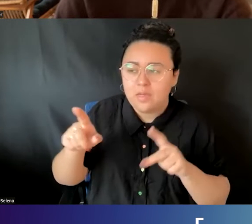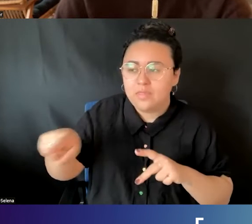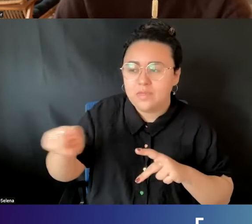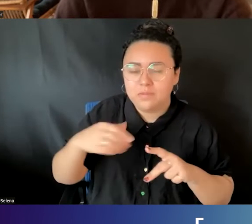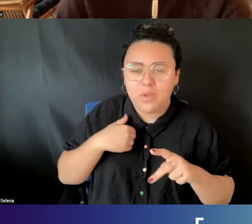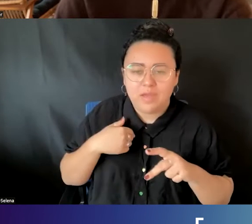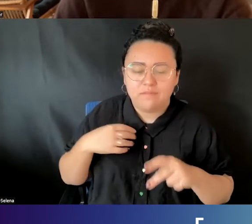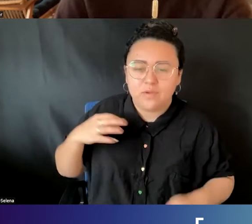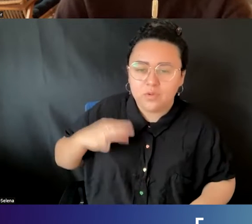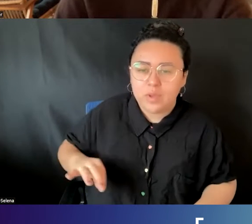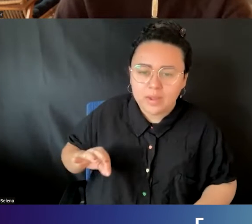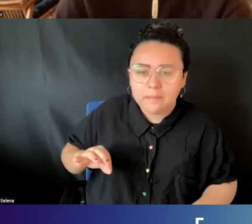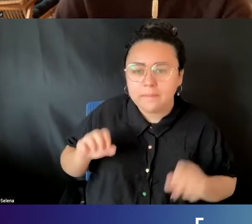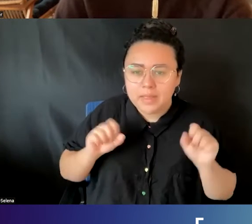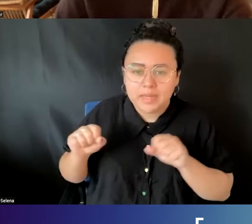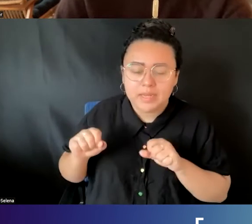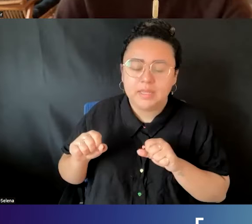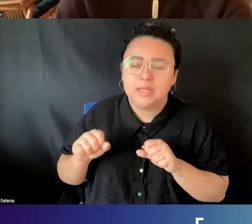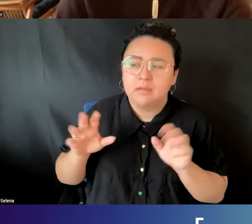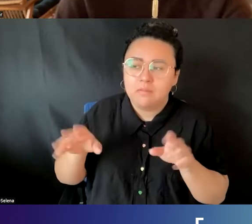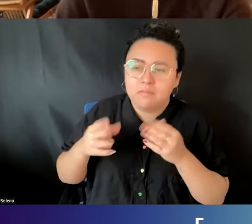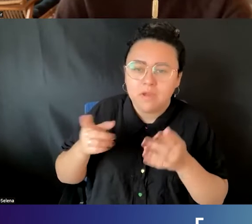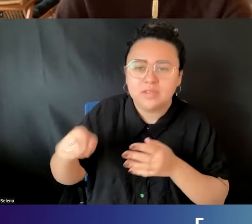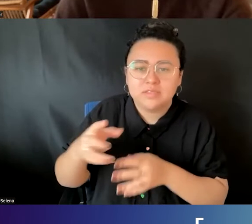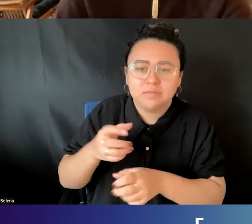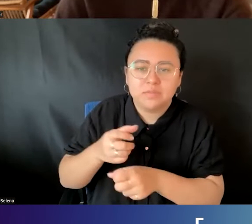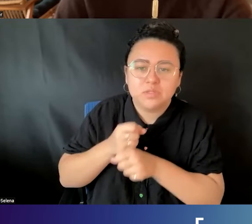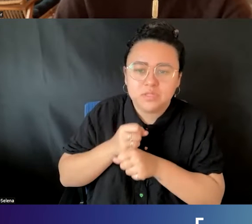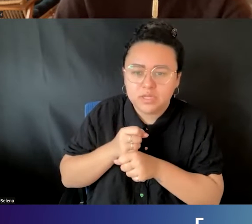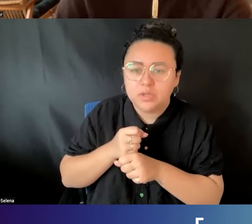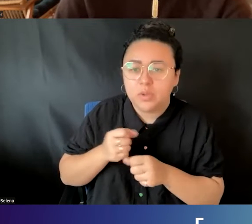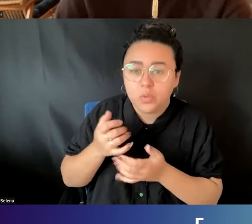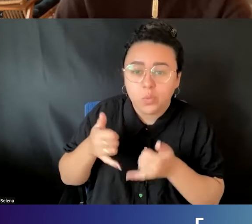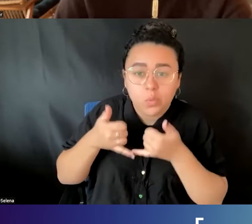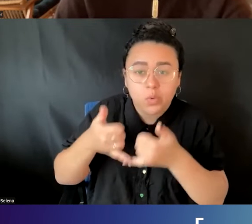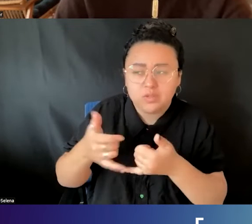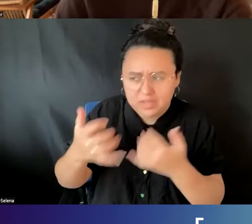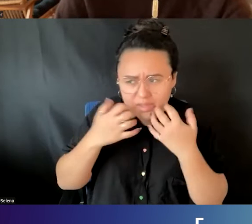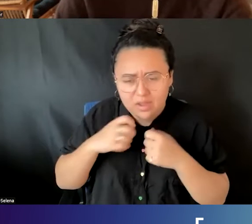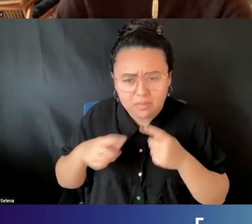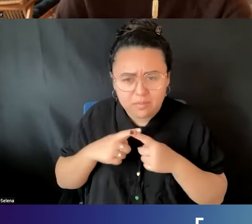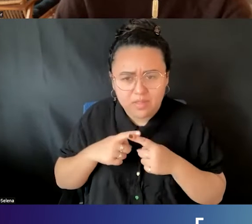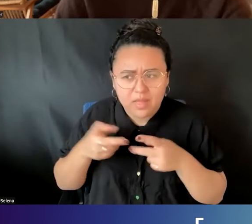that they so deeply care about and allows them to thrive and engage with us.